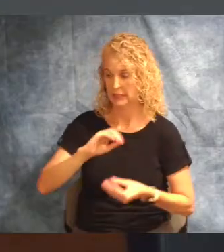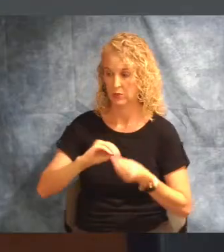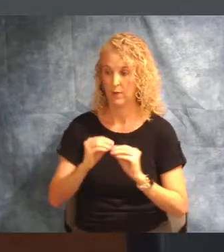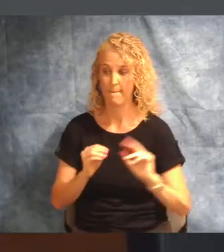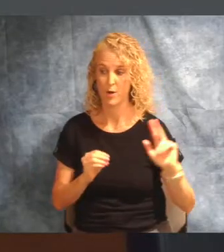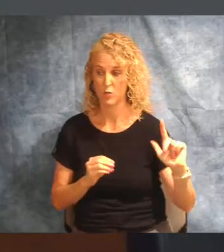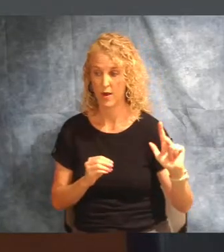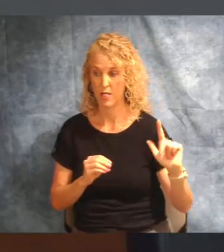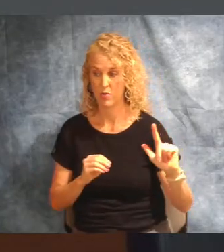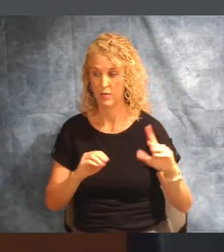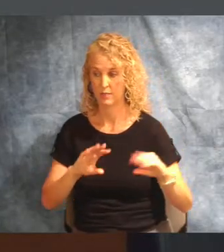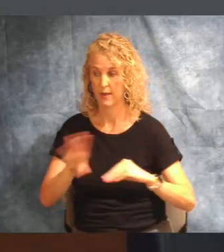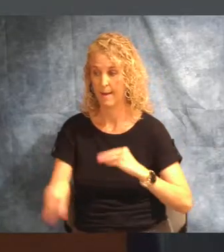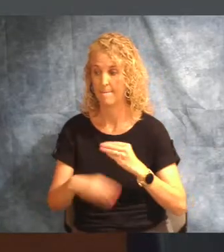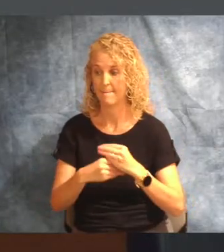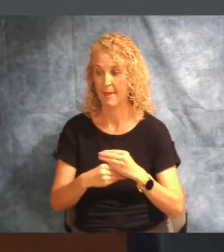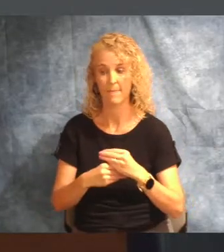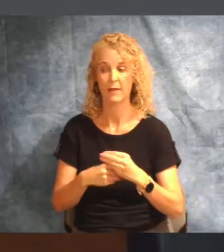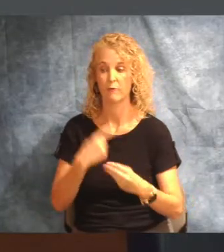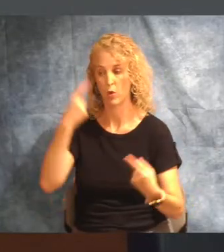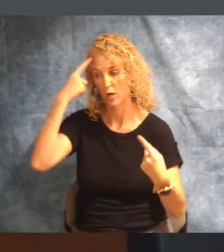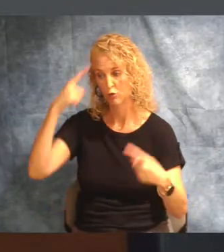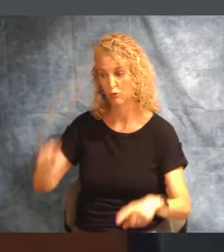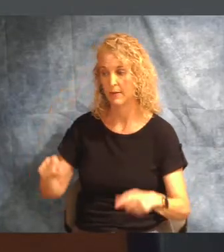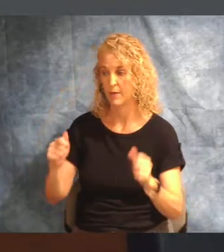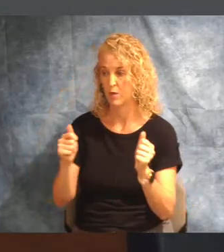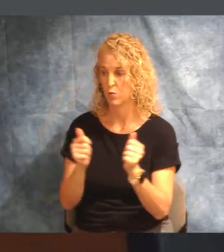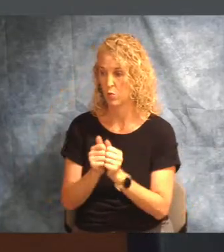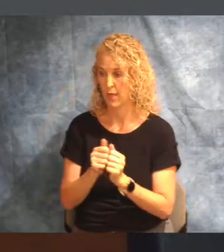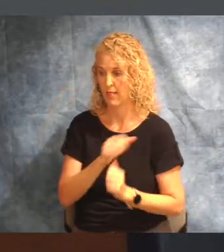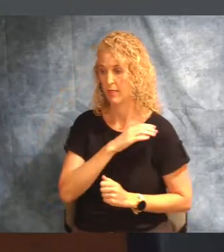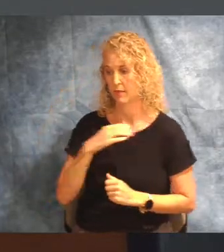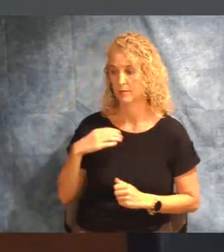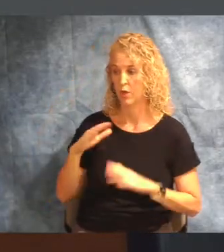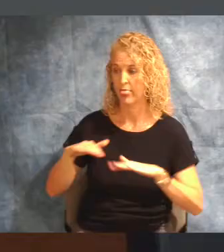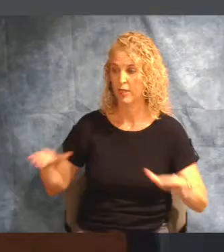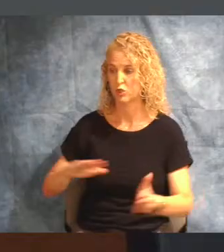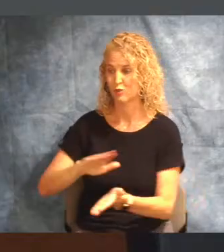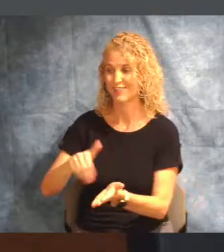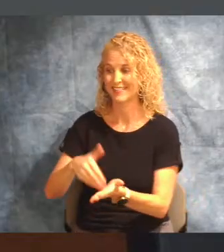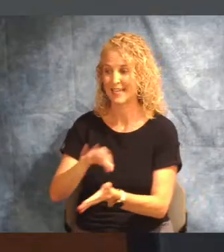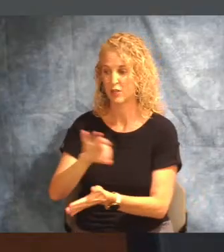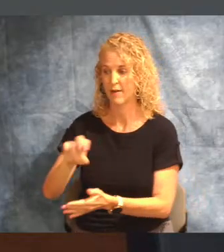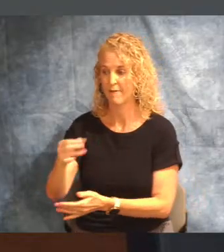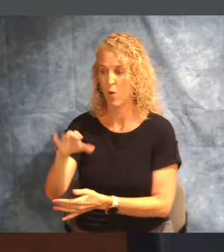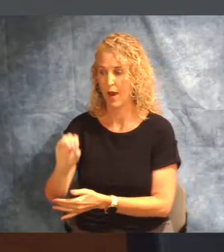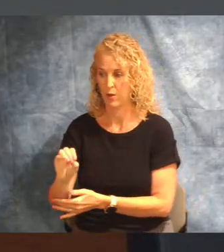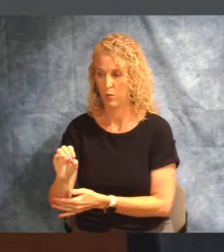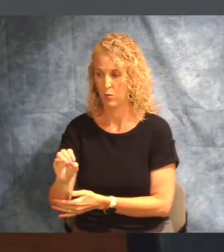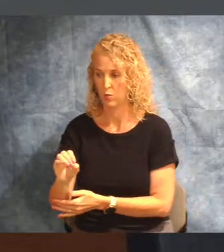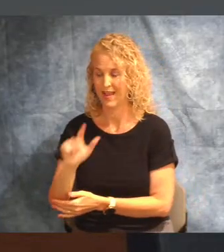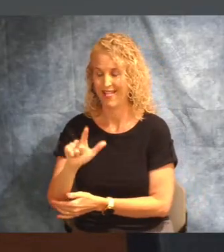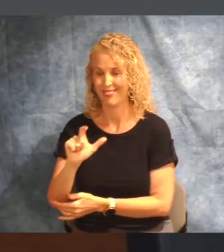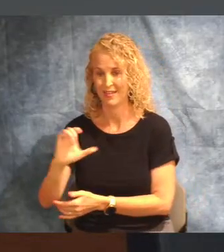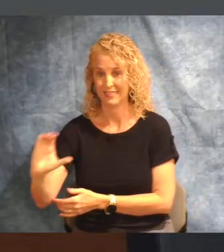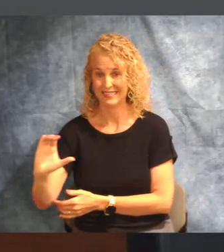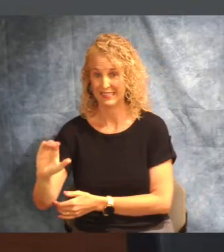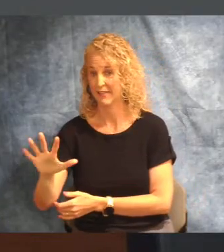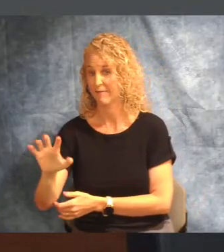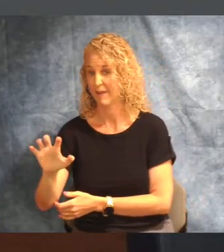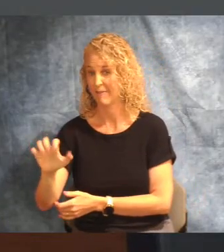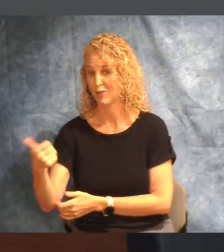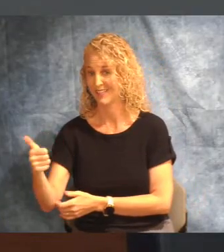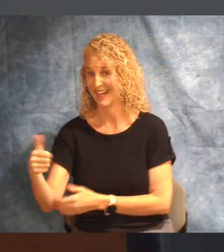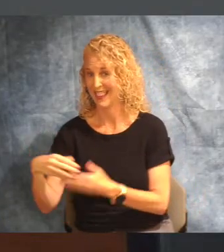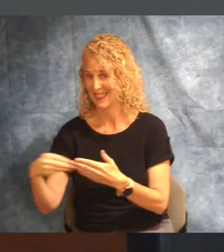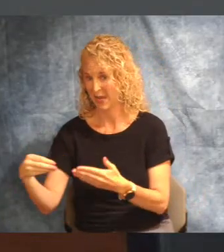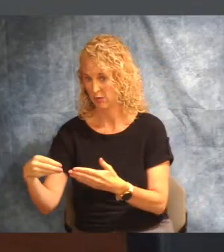is an amendment to a single source agreement with the Children's Center of Ohio LLC for $510,000.